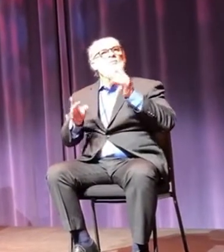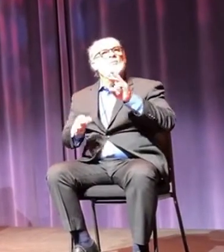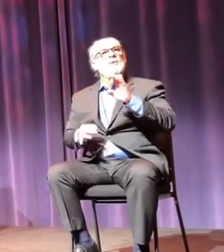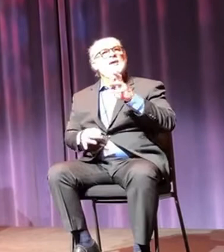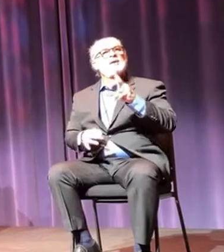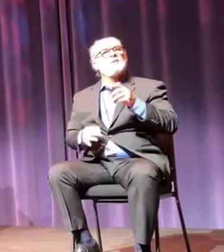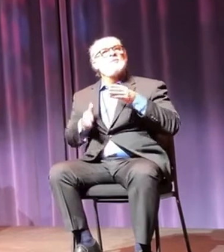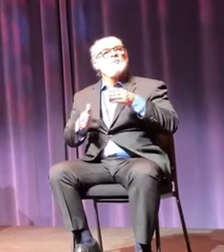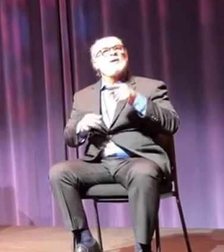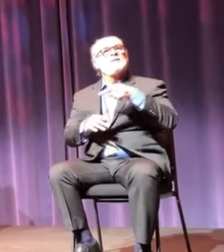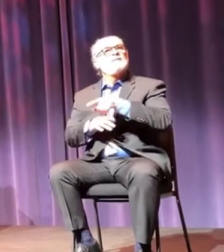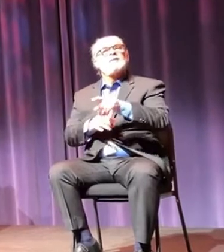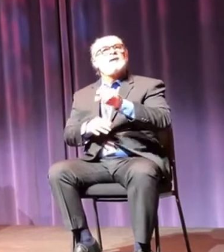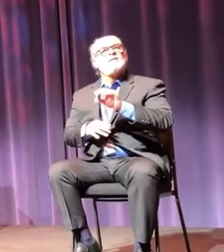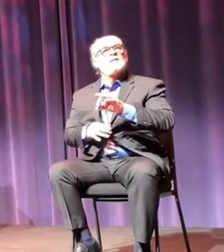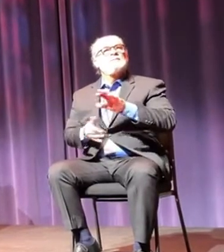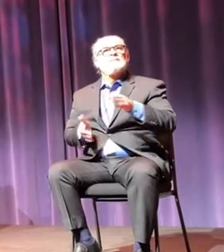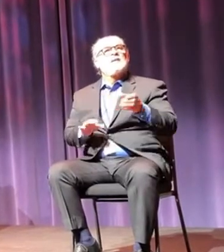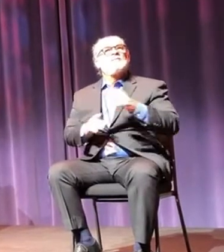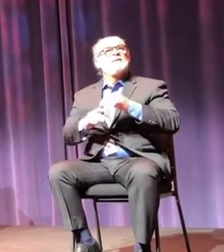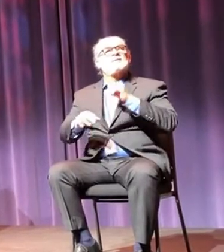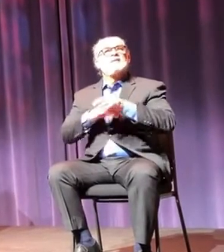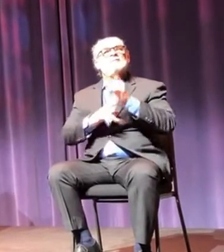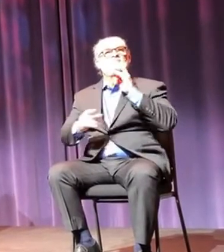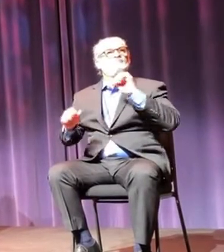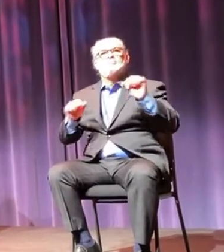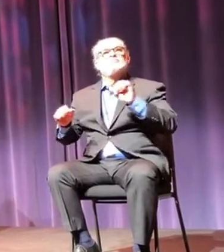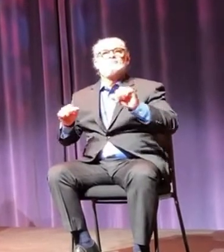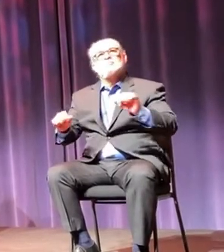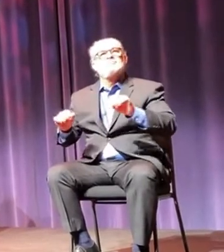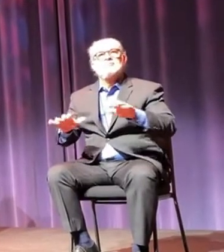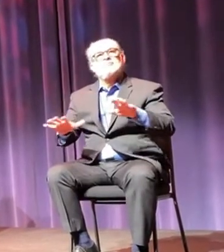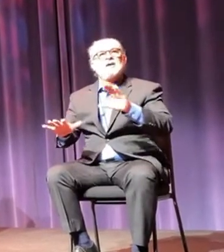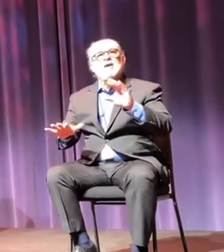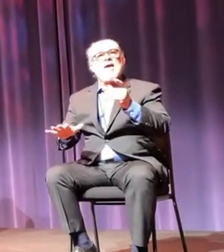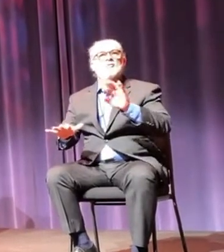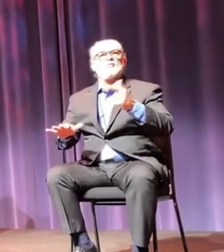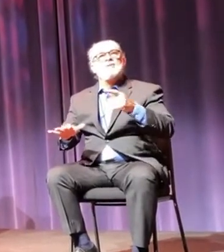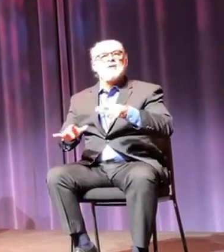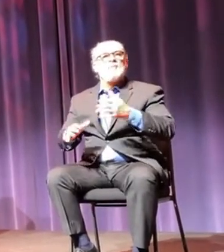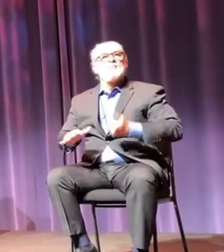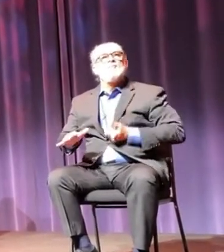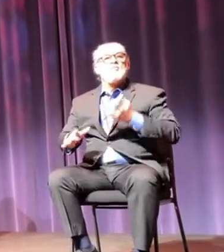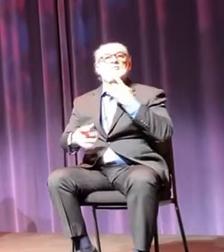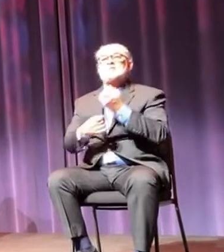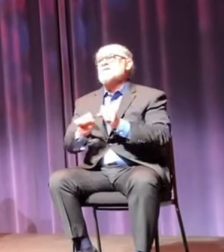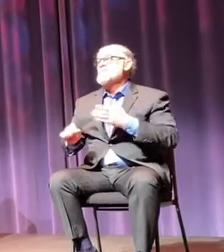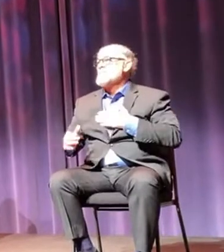The bright arc of death sent clattering. As in, the poem saves my life,